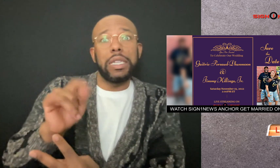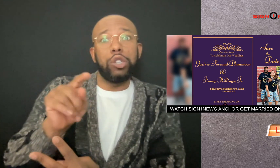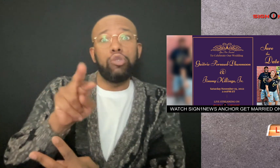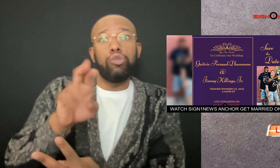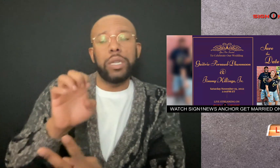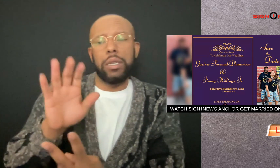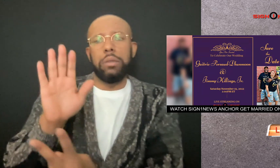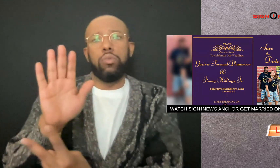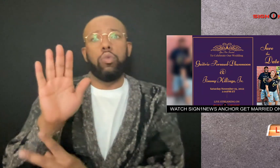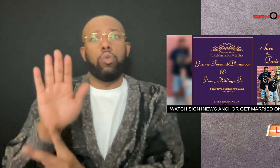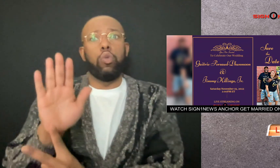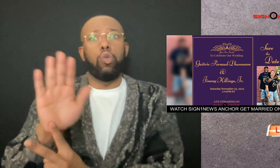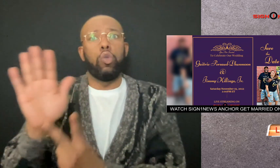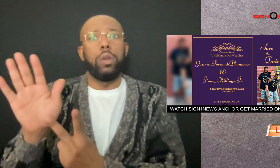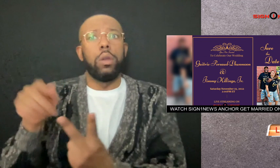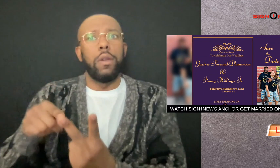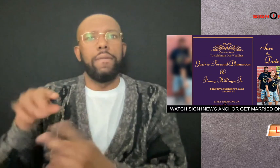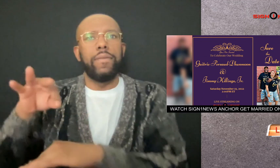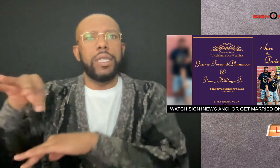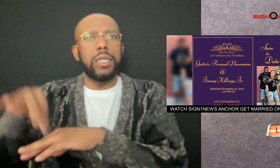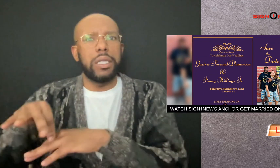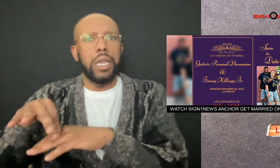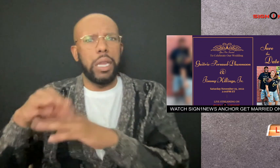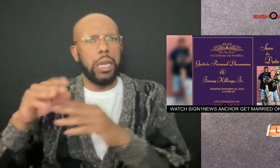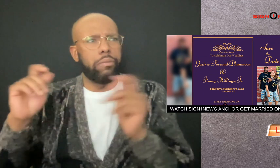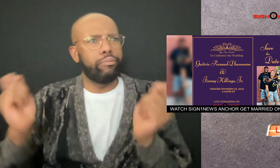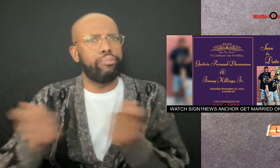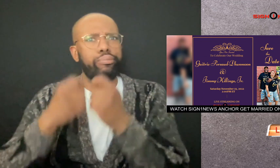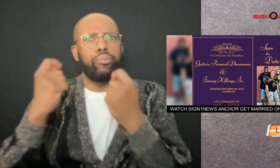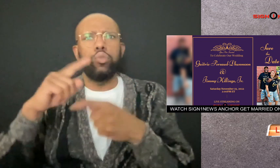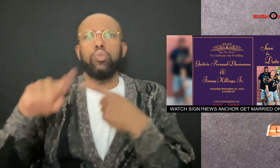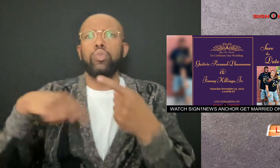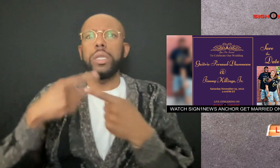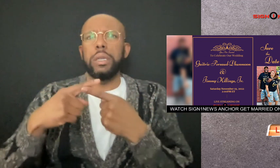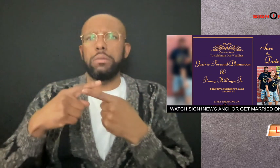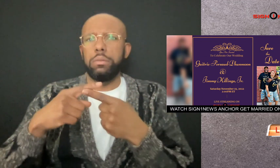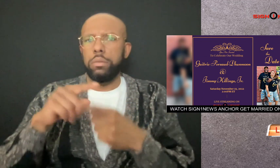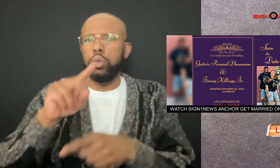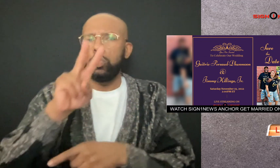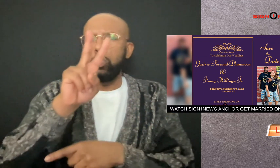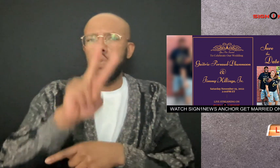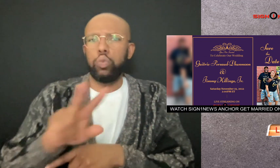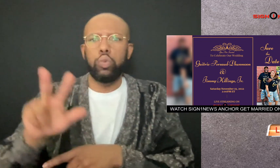the happy couple appreciates all of the love and support they received on social media